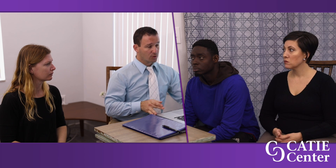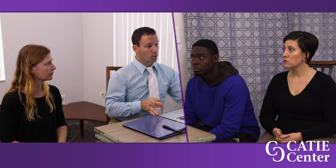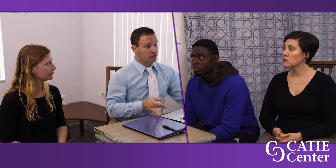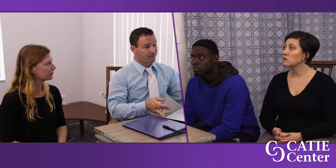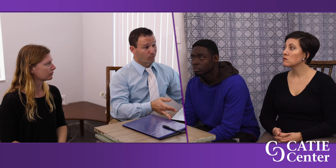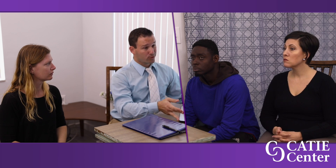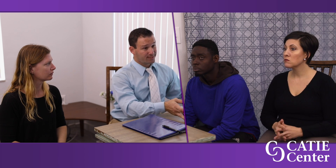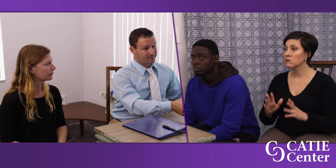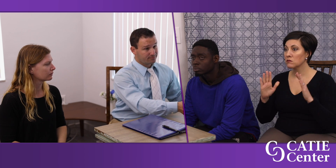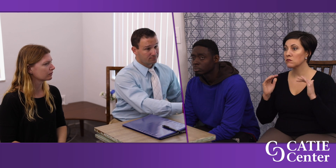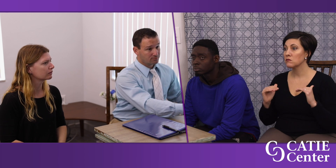Question 14.